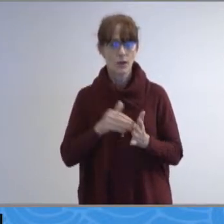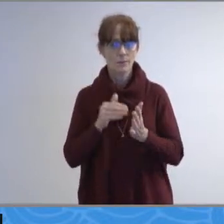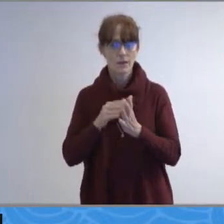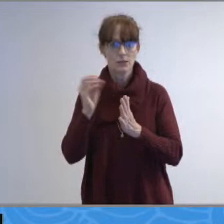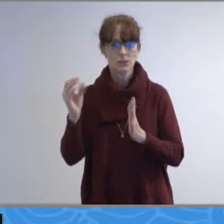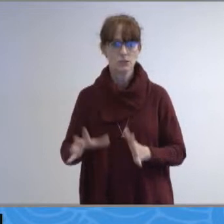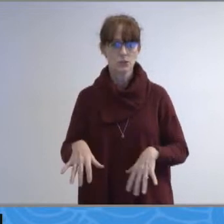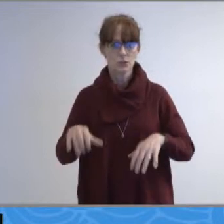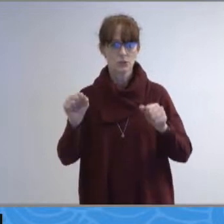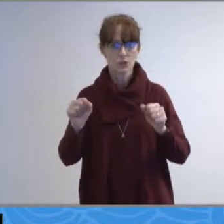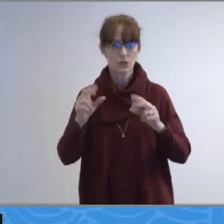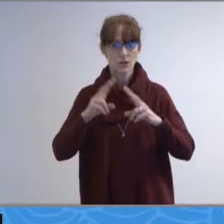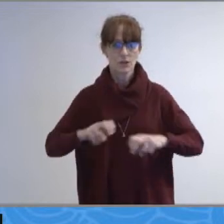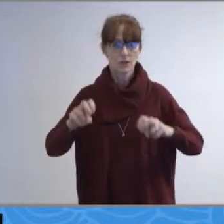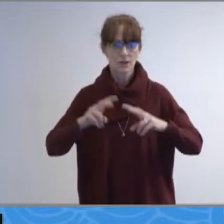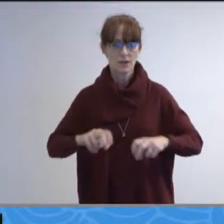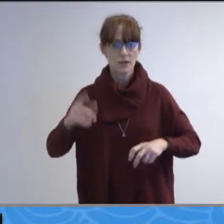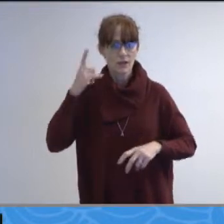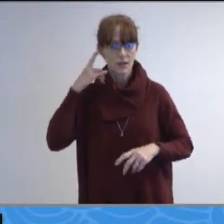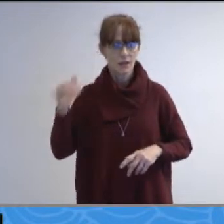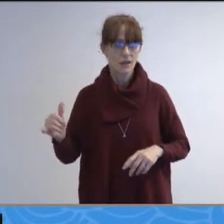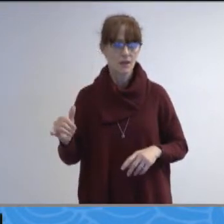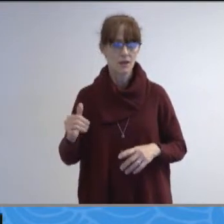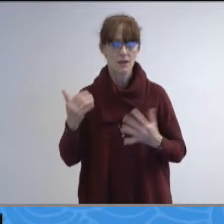that took the Diagnostic in California this fall.